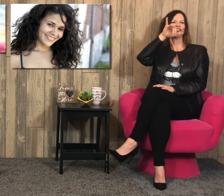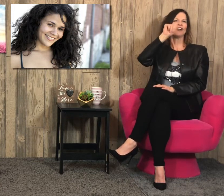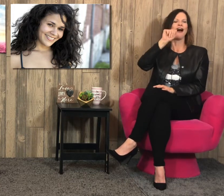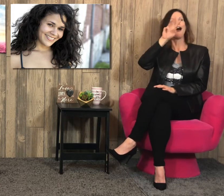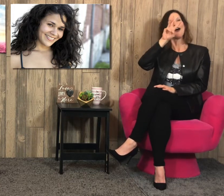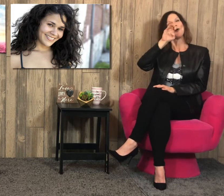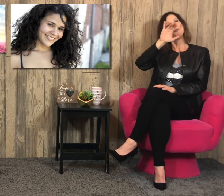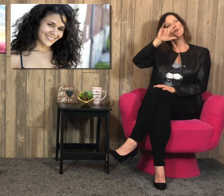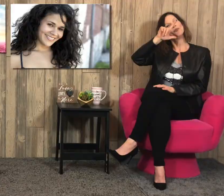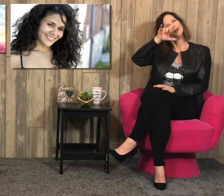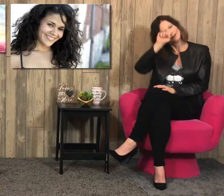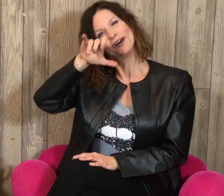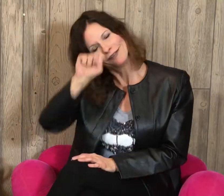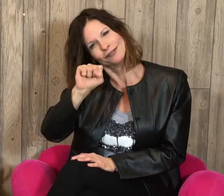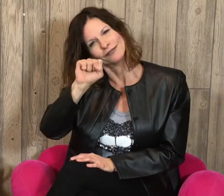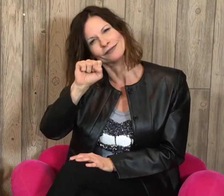Her name is Alexandria Wailes.